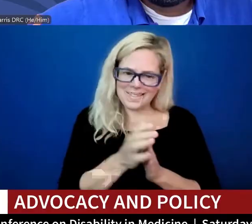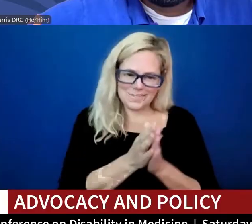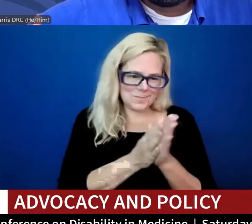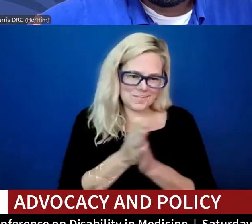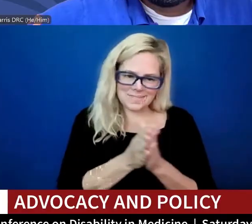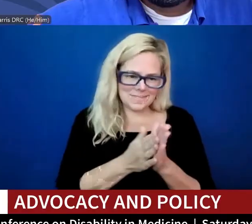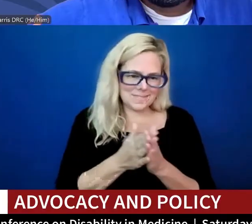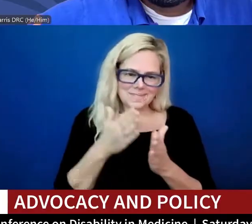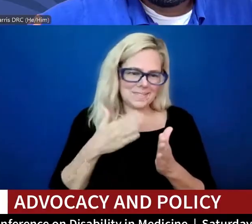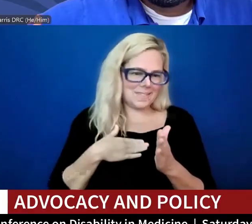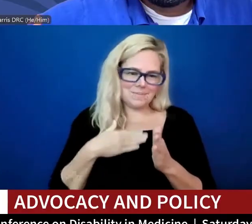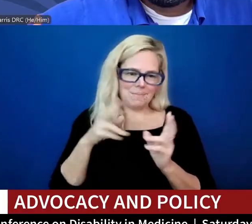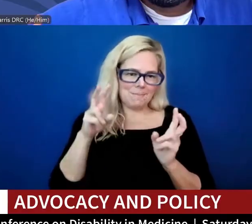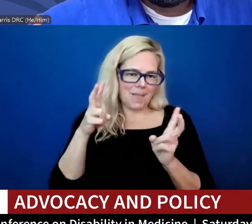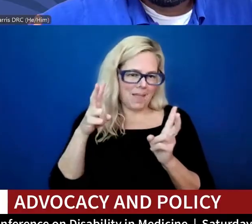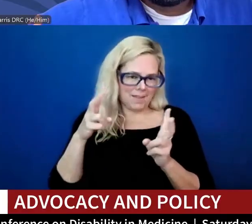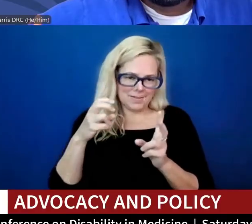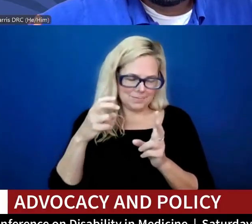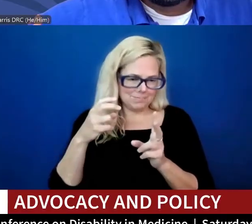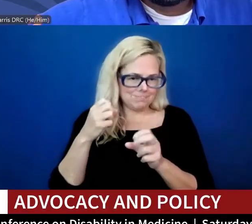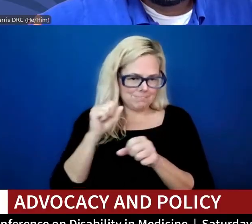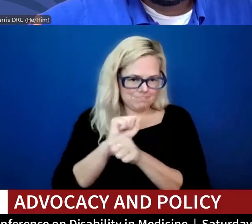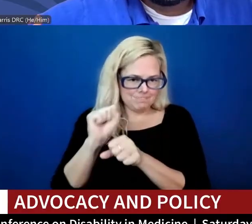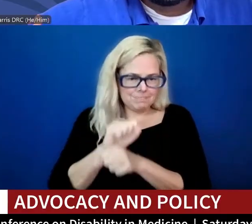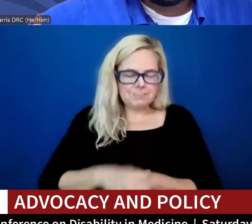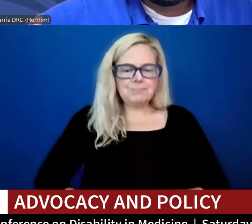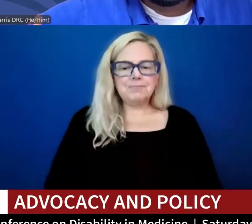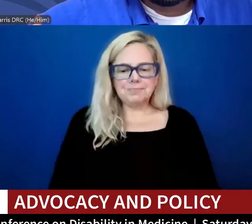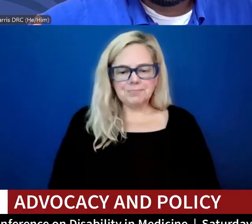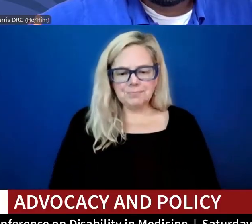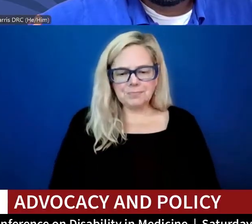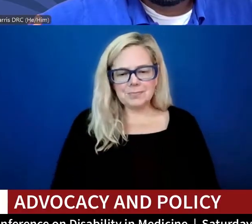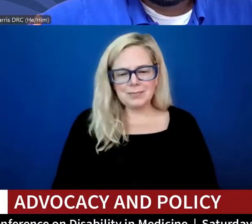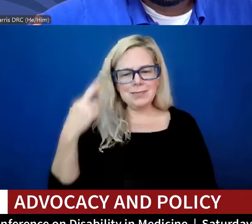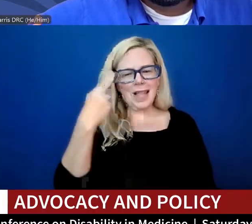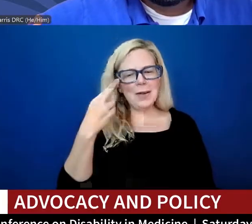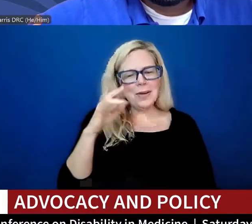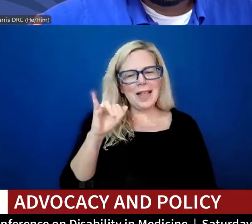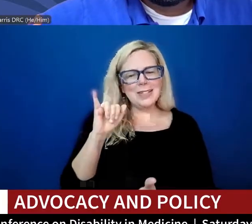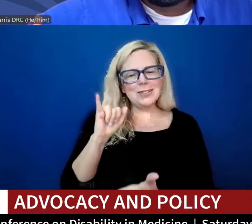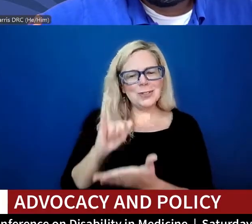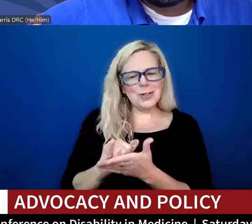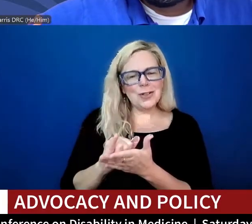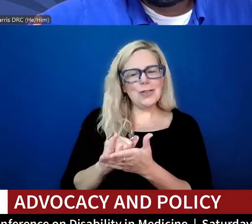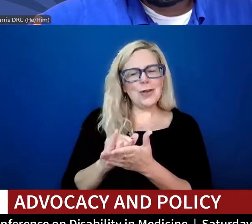and what I found out was the delegates want to talk to real people. They do not they talk to